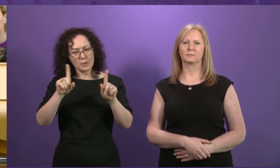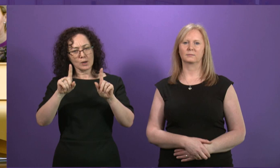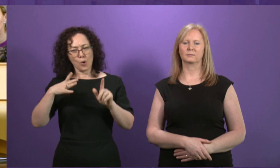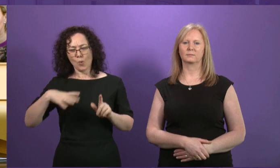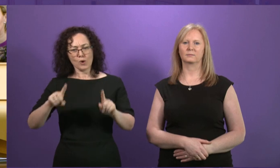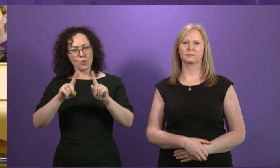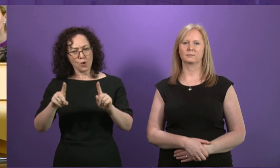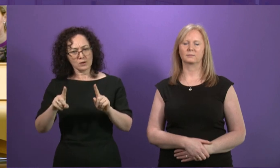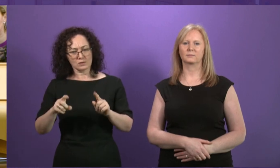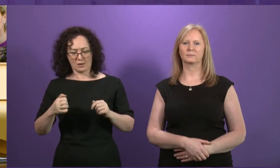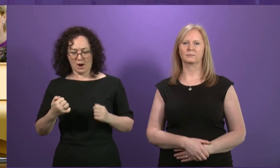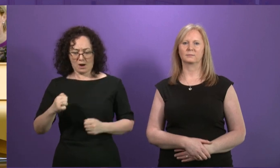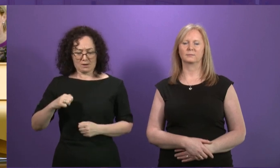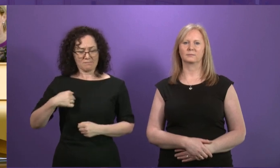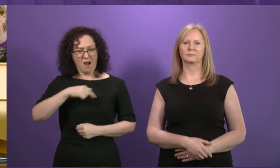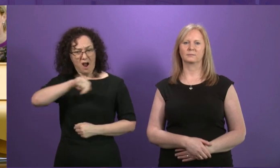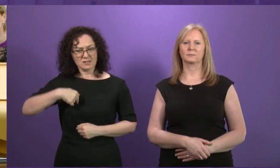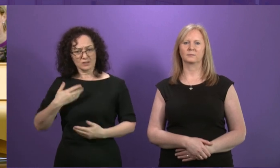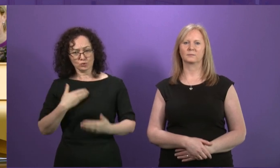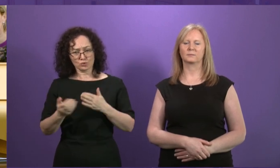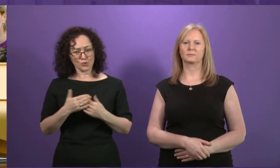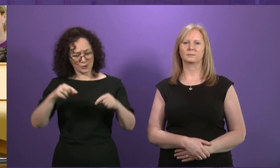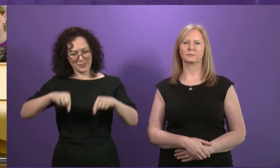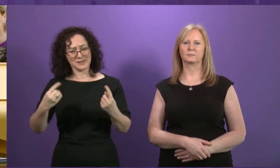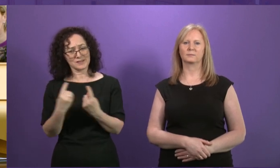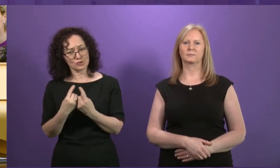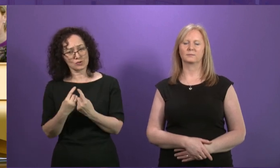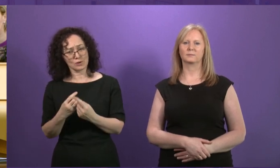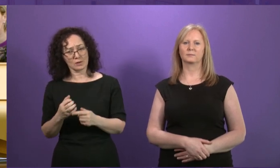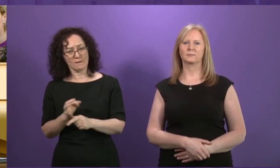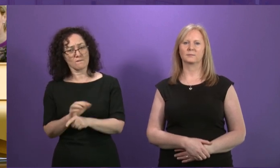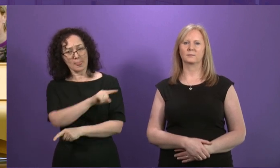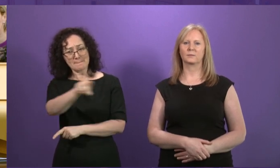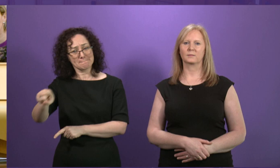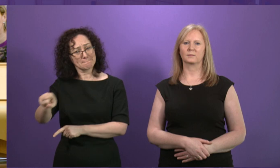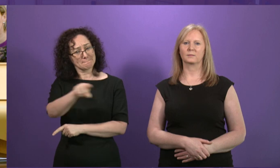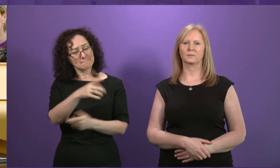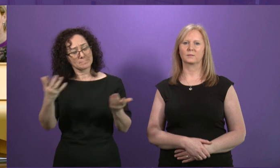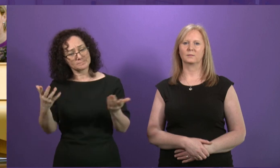they can have confidence in their police, wherever they need their services. If there